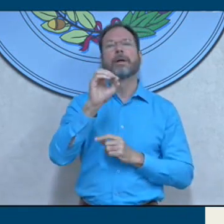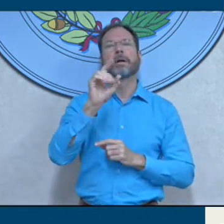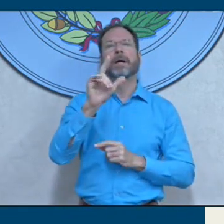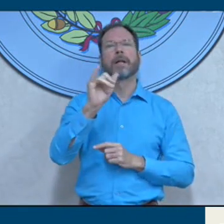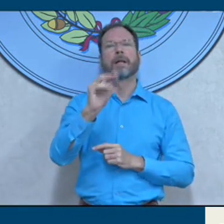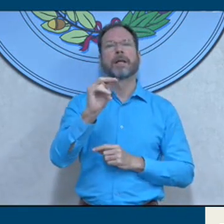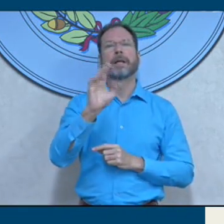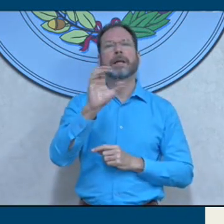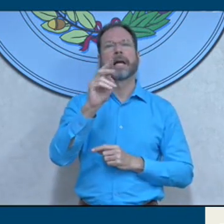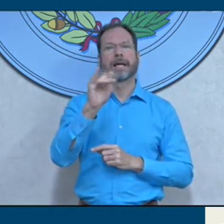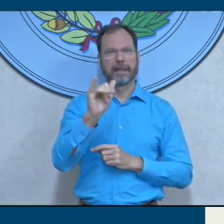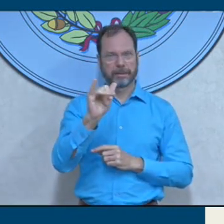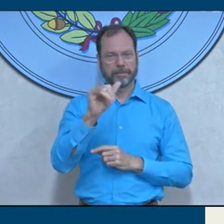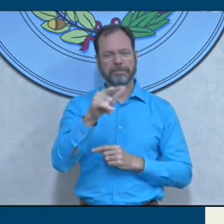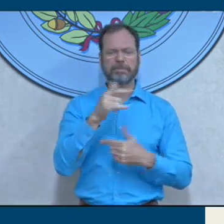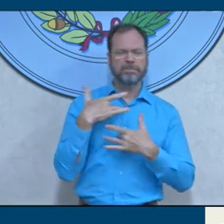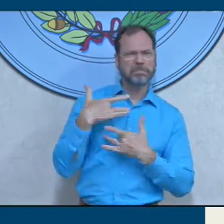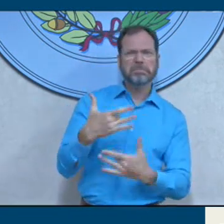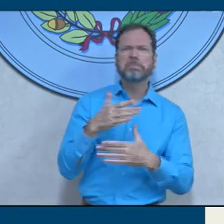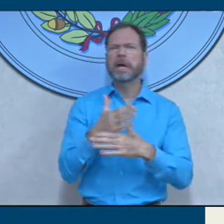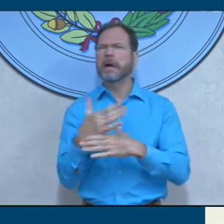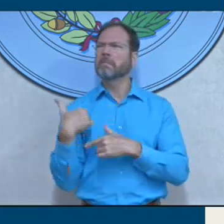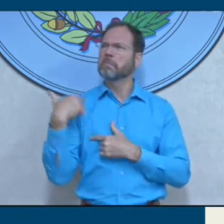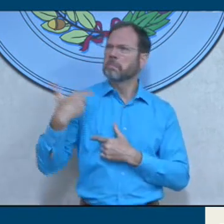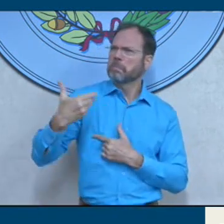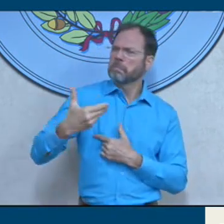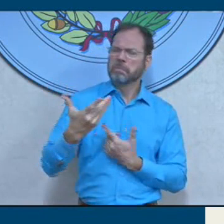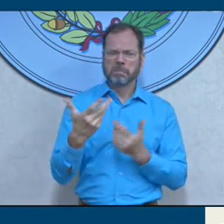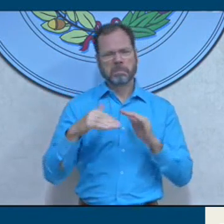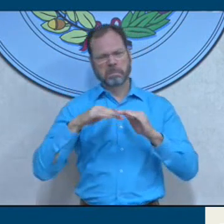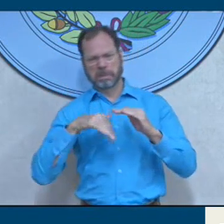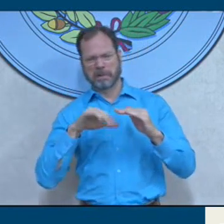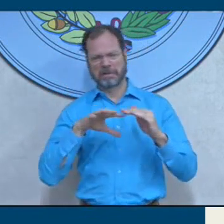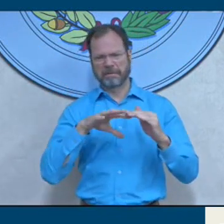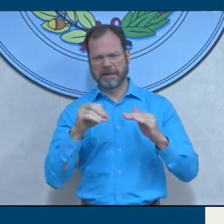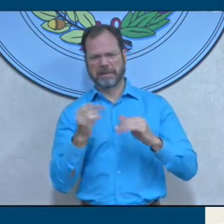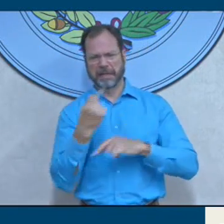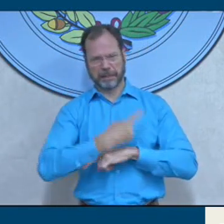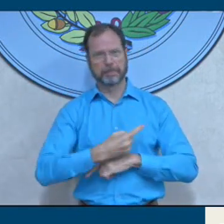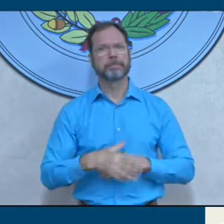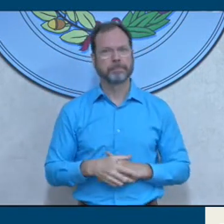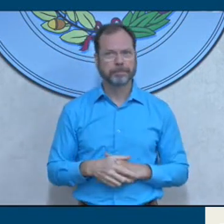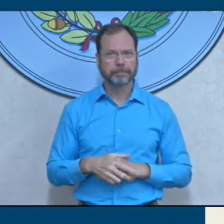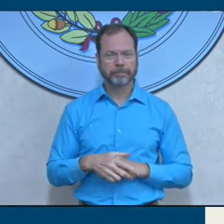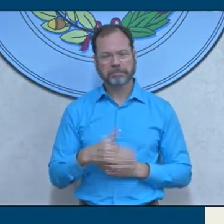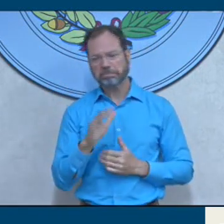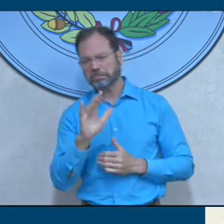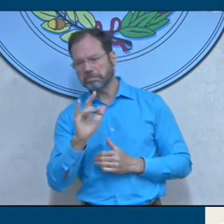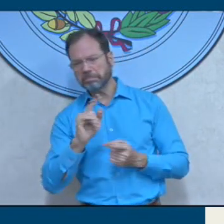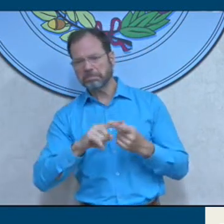EXAMPLES. ONE COUNTY WHERE IT TESTED MY INORDINATELY HIGH IS COLLIN COUNTY. KELLY COUNTY